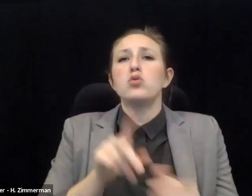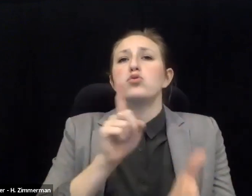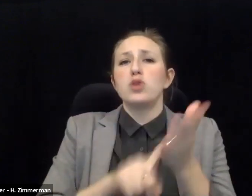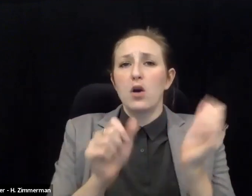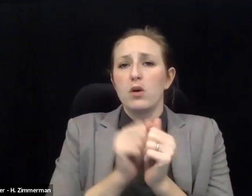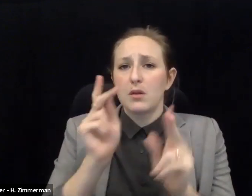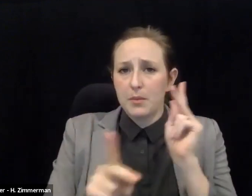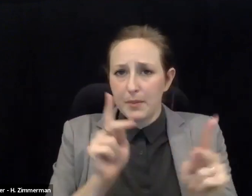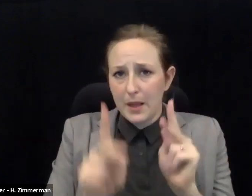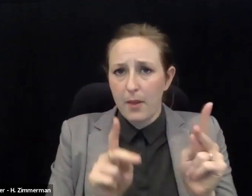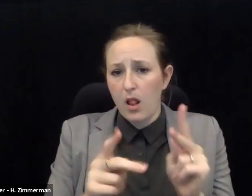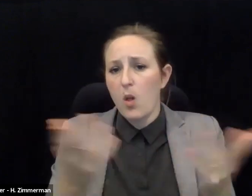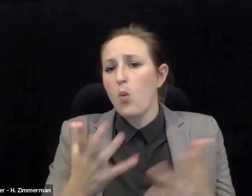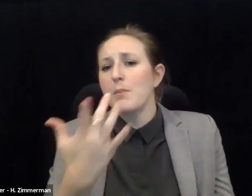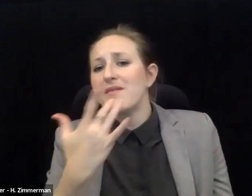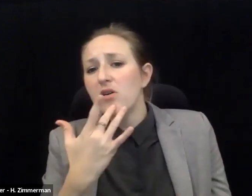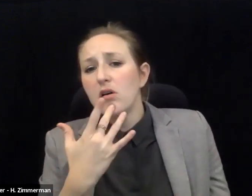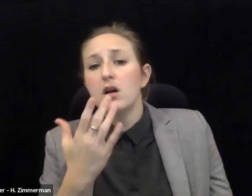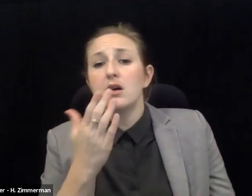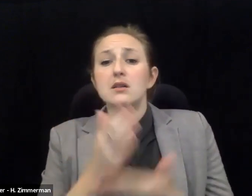prefer CART, others prefer an ASL interpreter. I'll